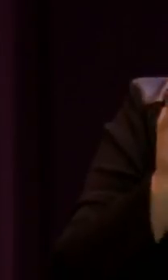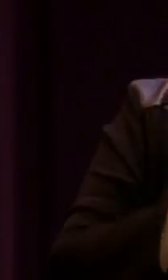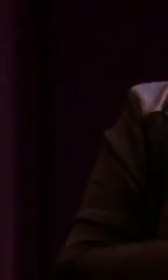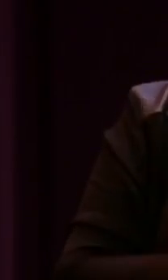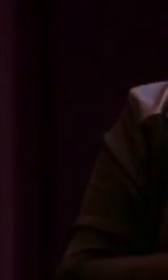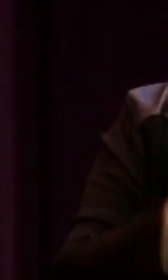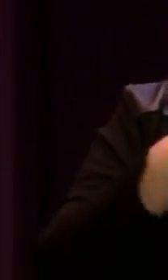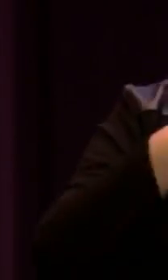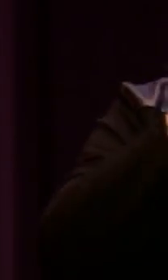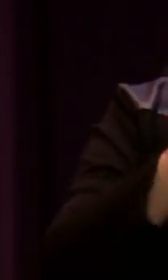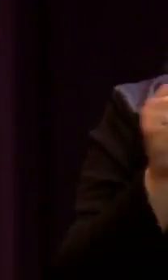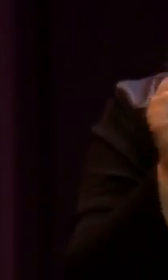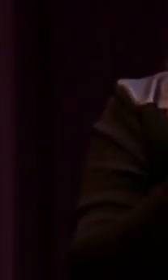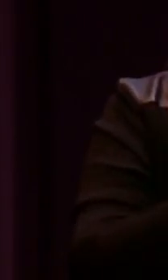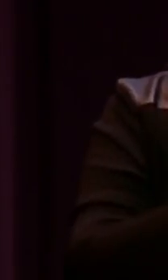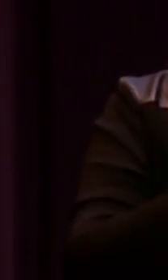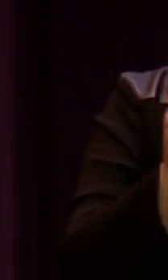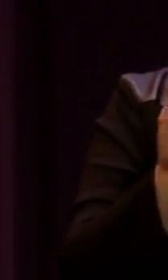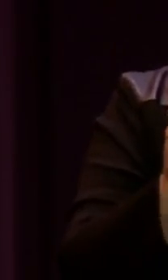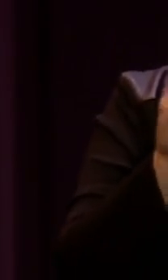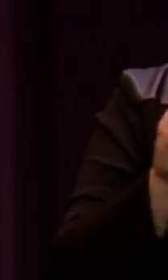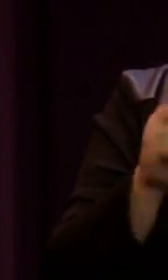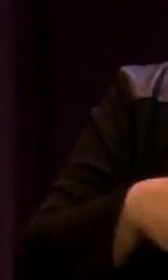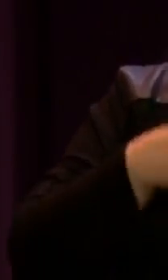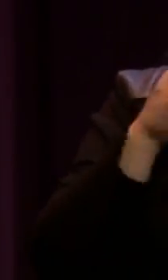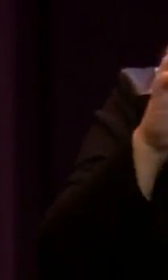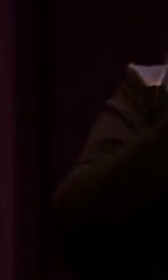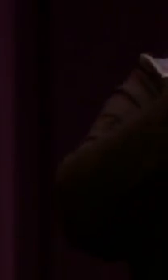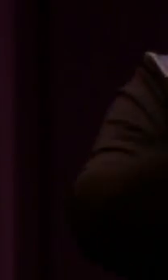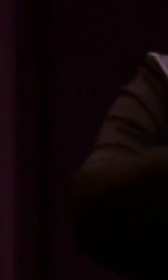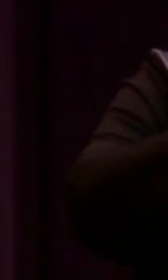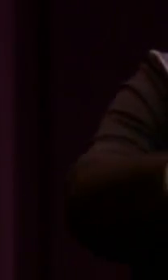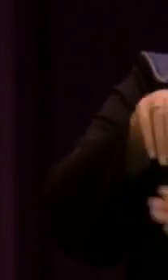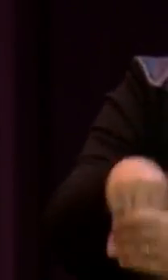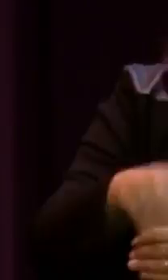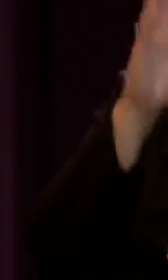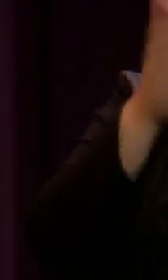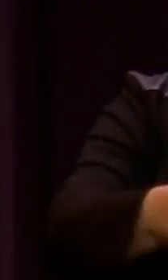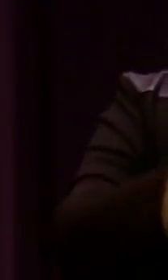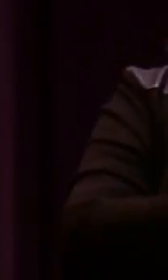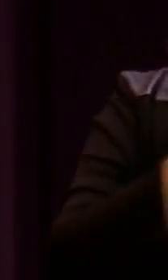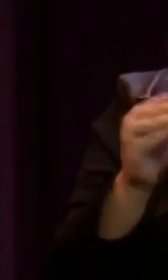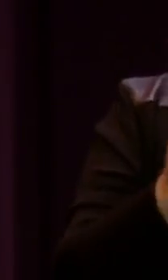CITIZENRY WE WILL ACCOMPLISH SIGNIFICANT IMPROVEMENT IN THE FUTURE.